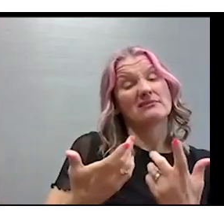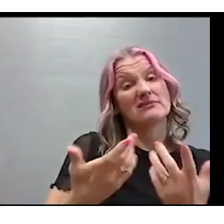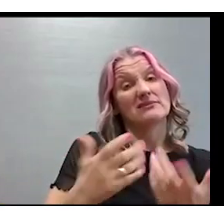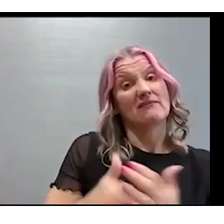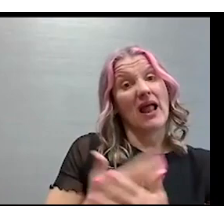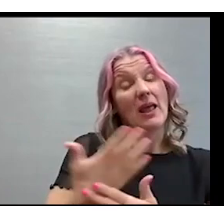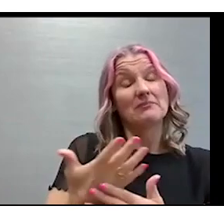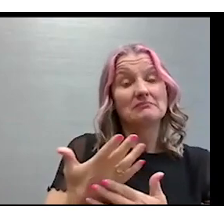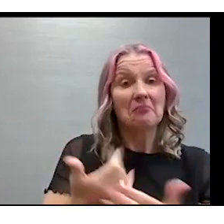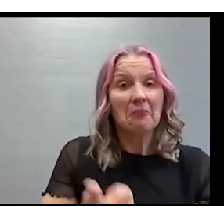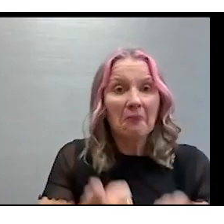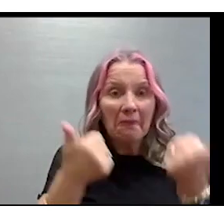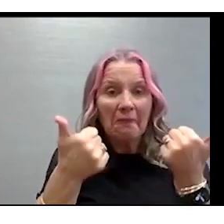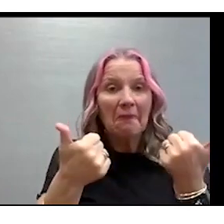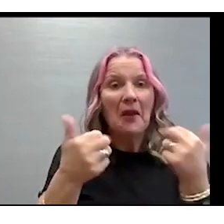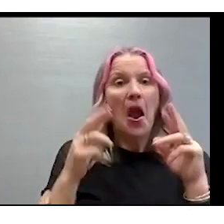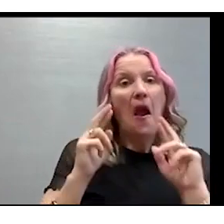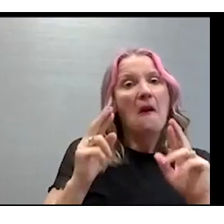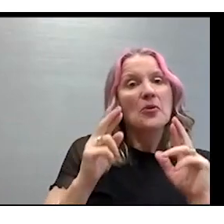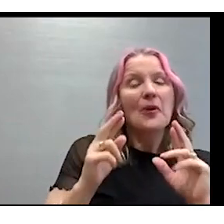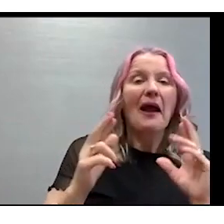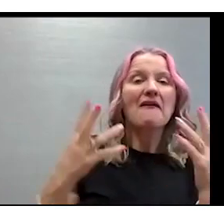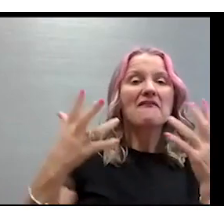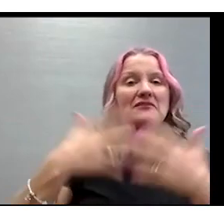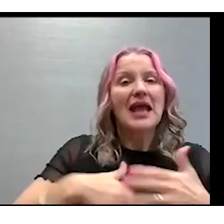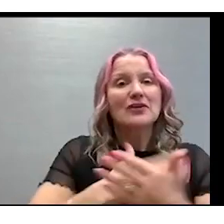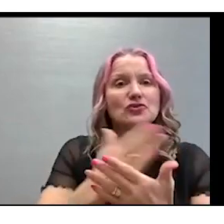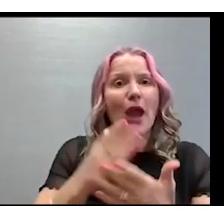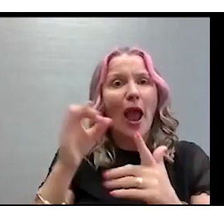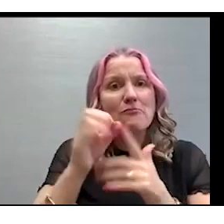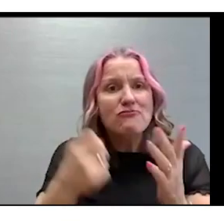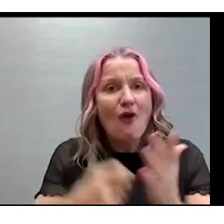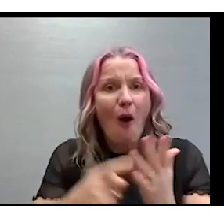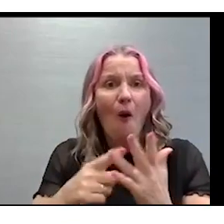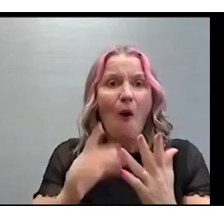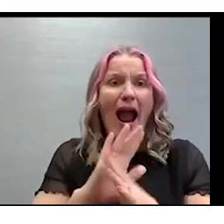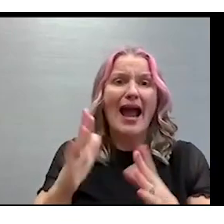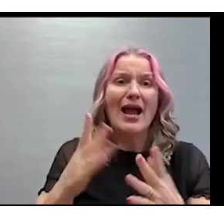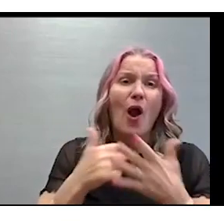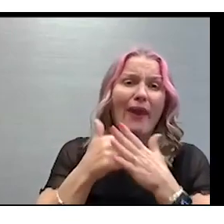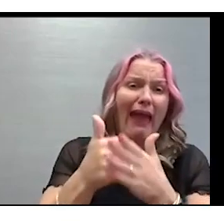I hope you have an amazing TechShare Pro. I can't help but plug in the fact that we are